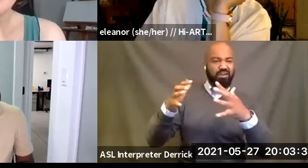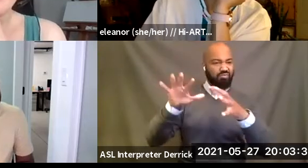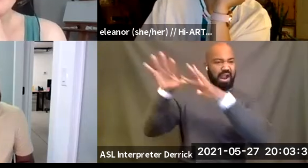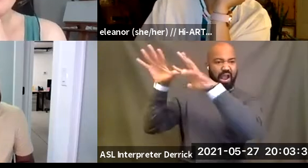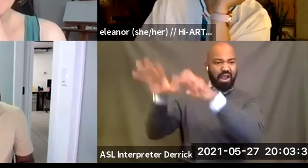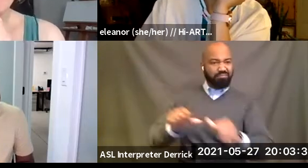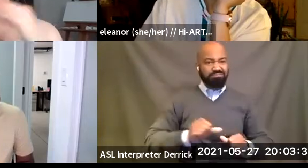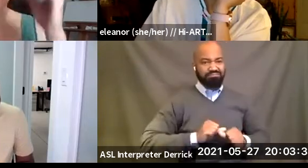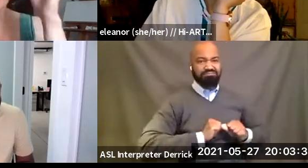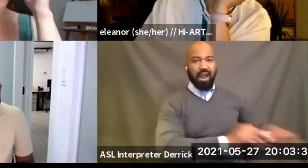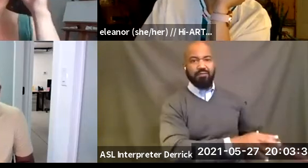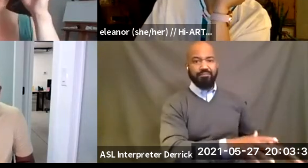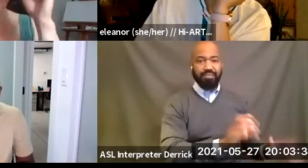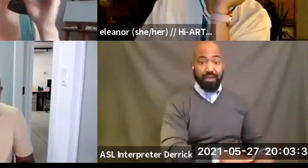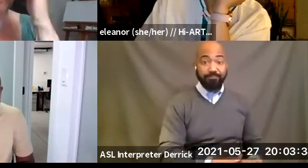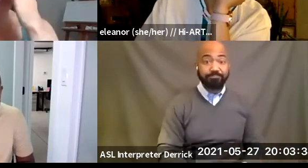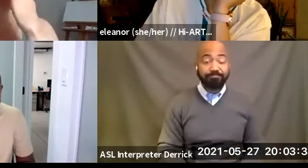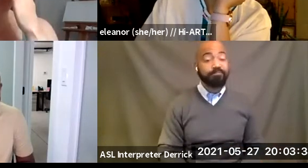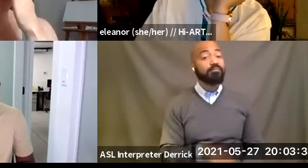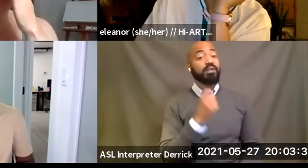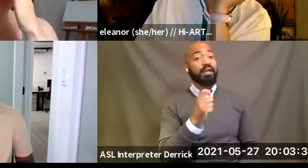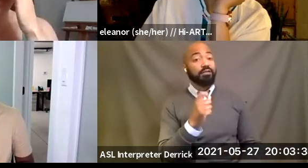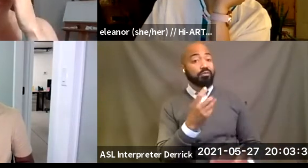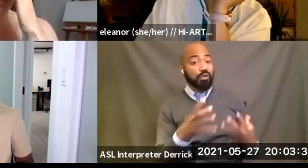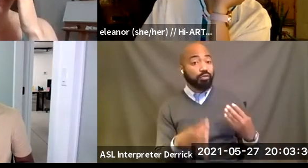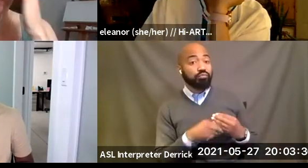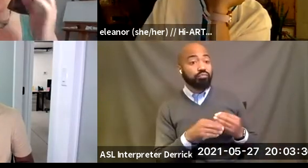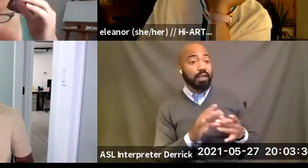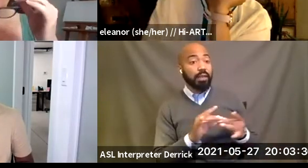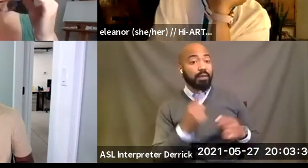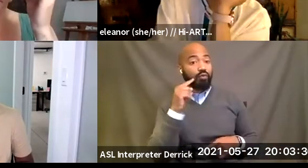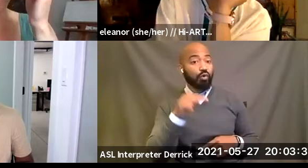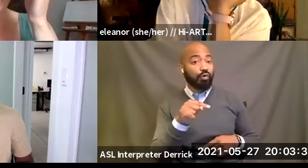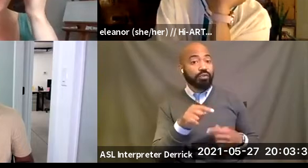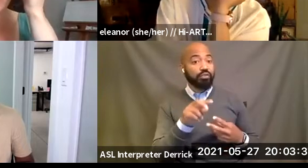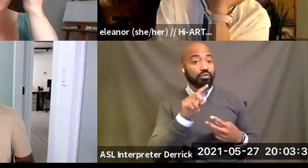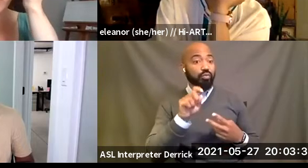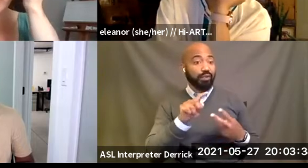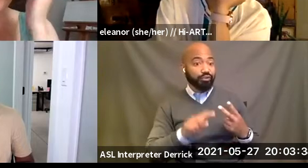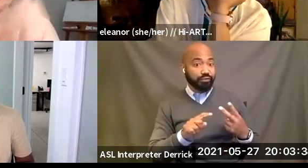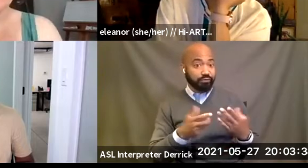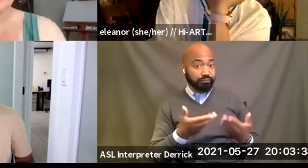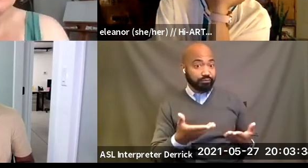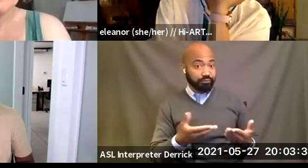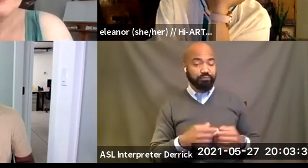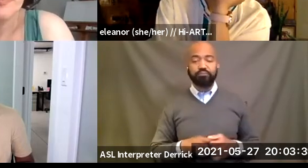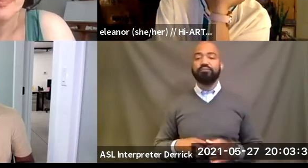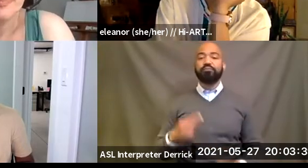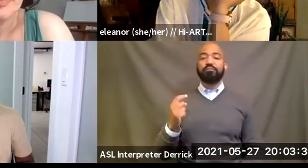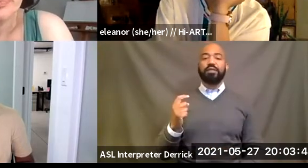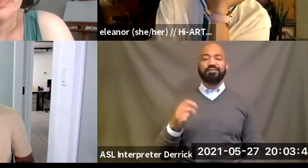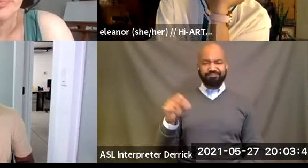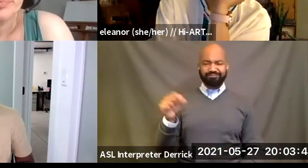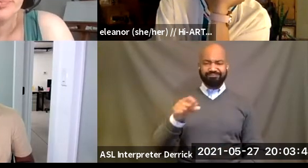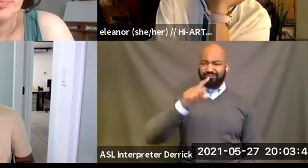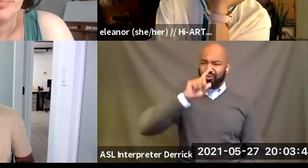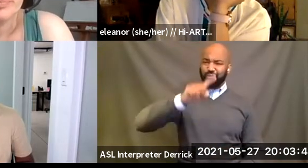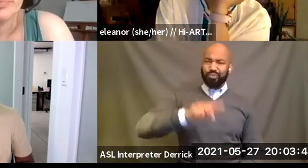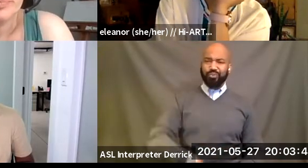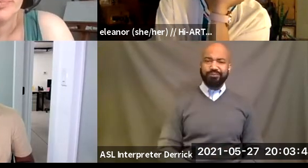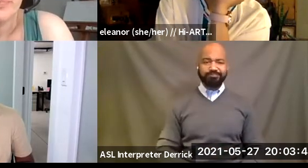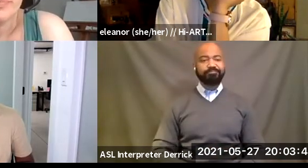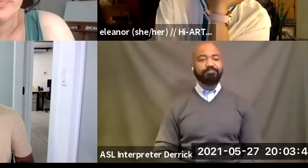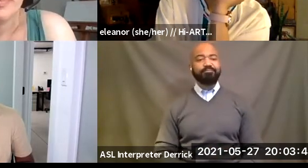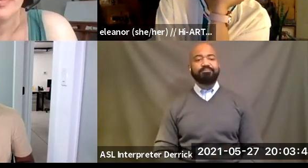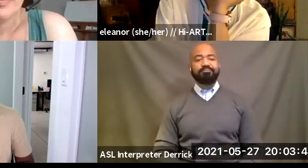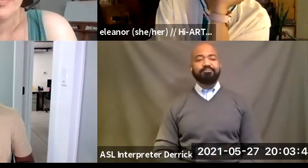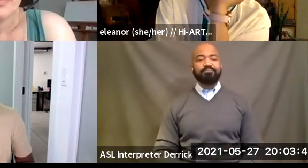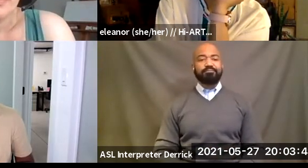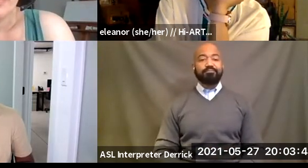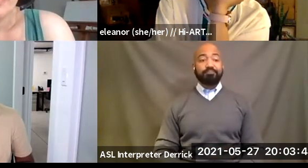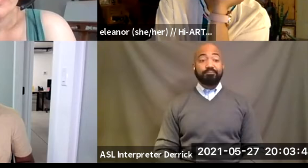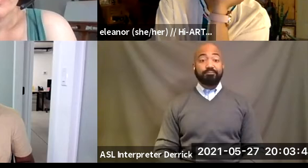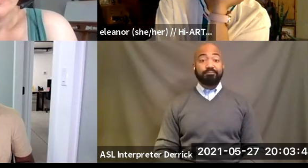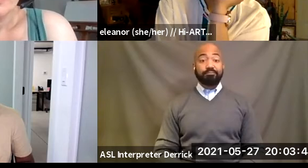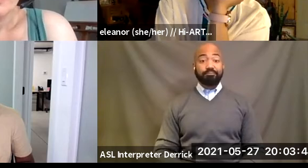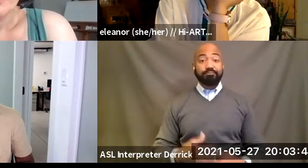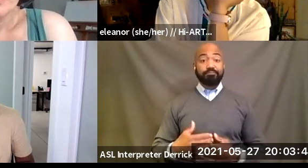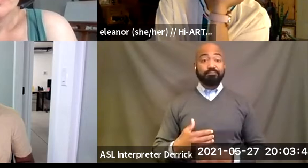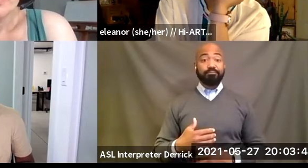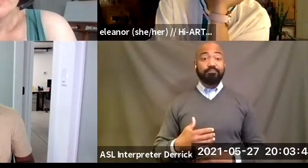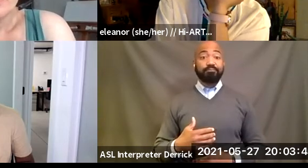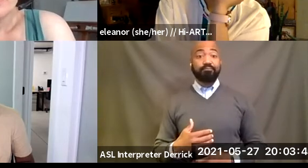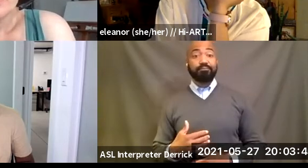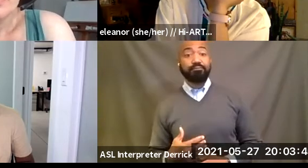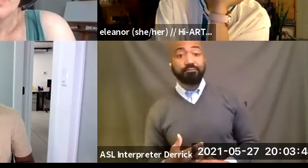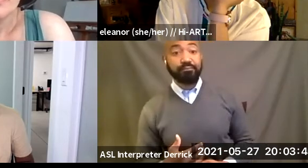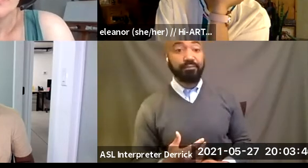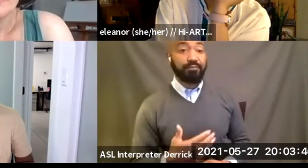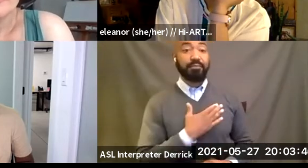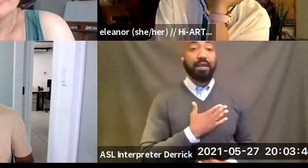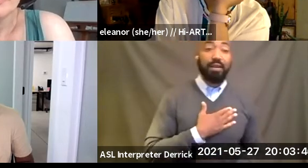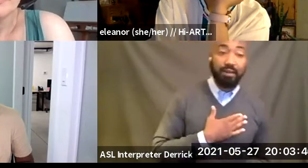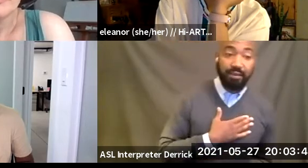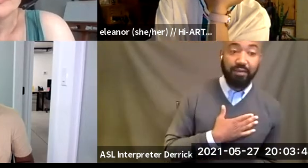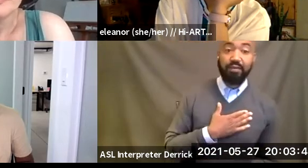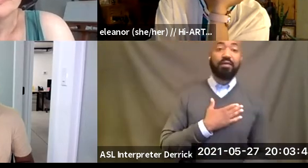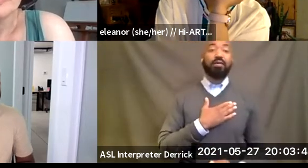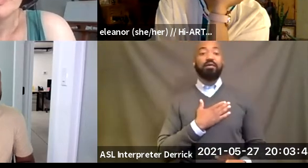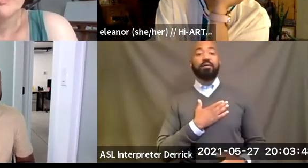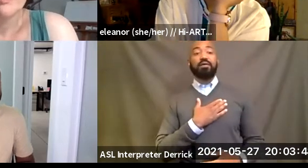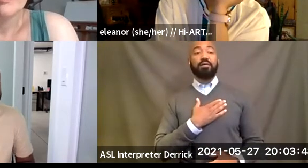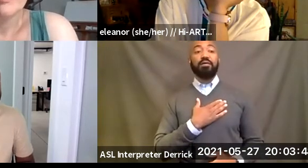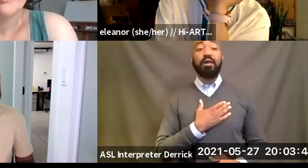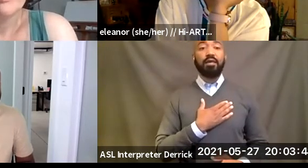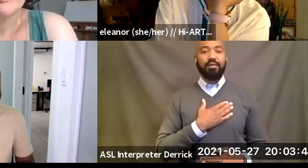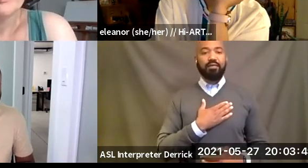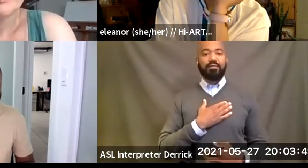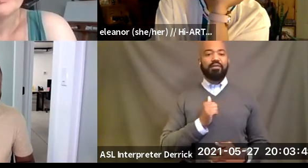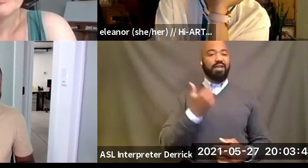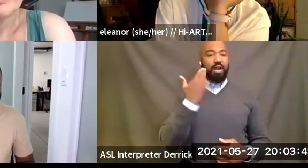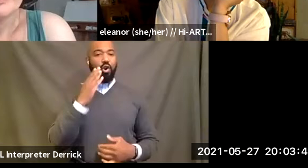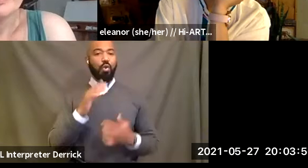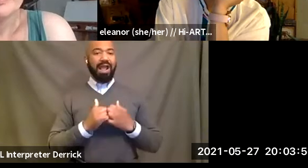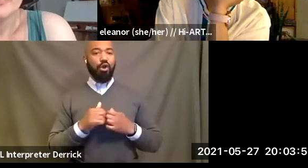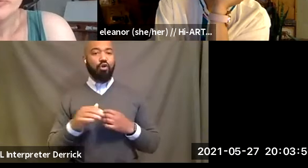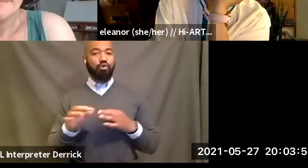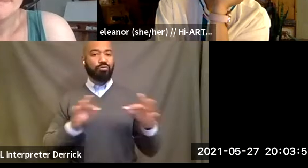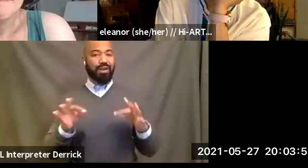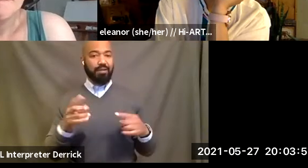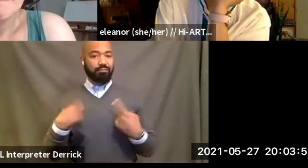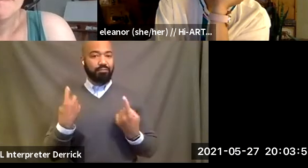x (they/themme): is something that to me I didn't really know how to describe for a very long time, and then I very recently realized Oh, this system of family regulation of separation of policing.